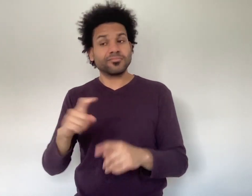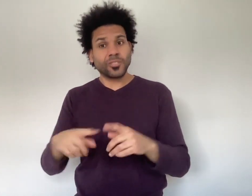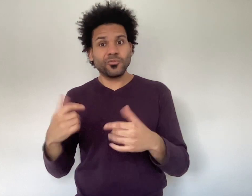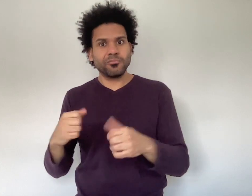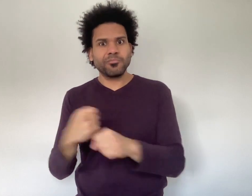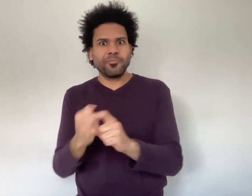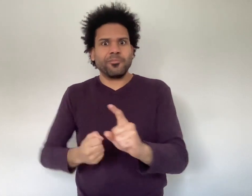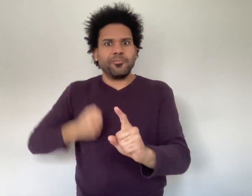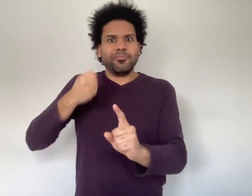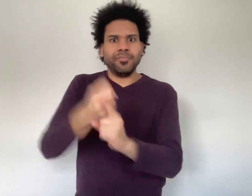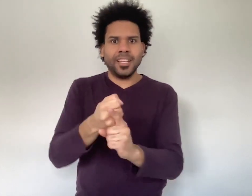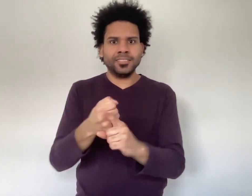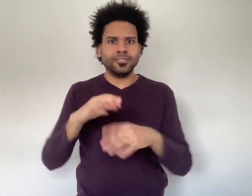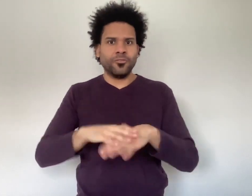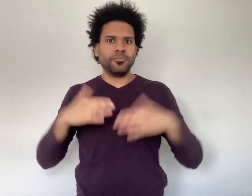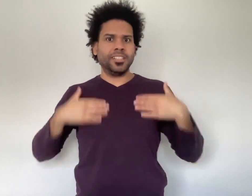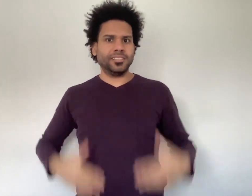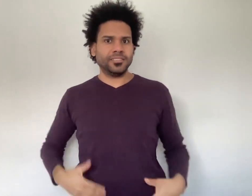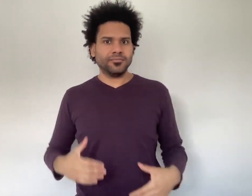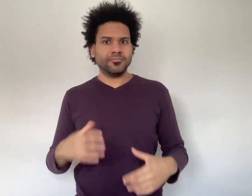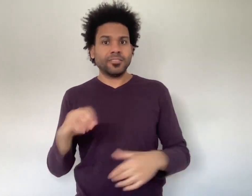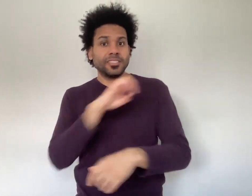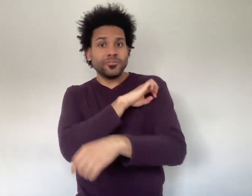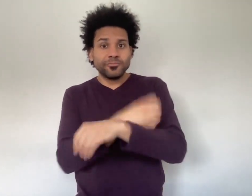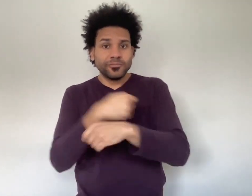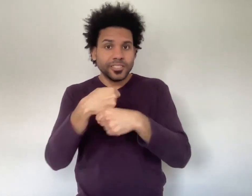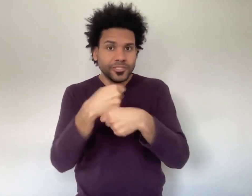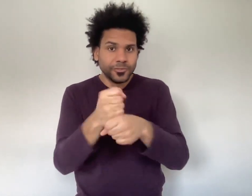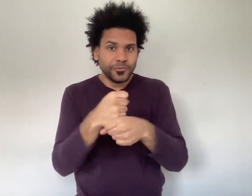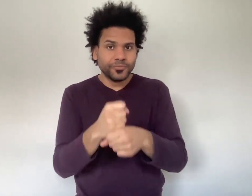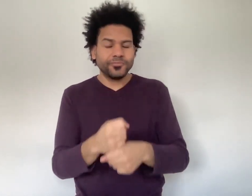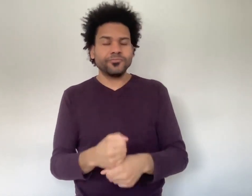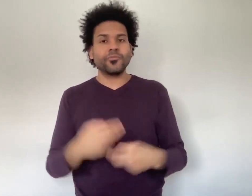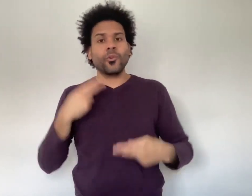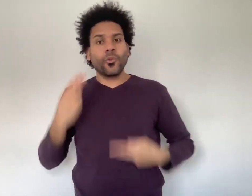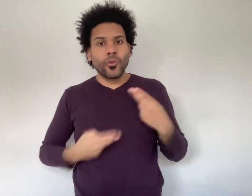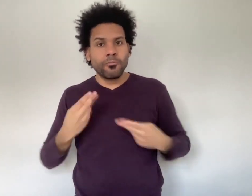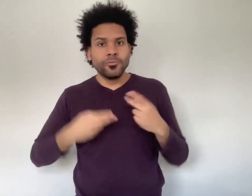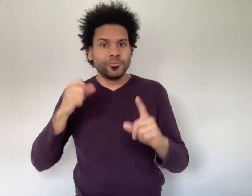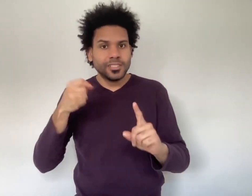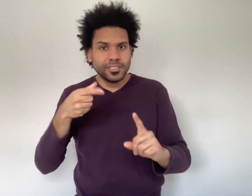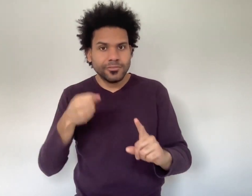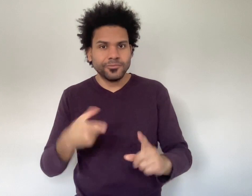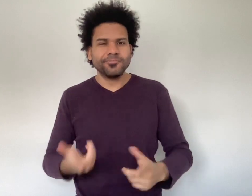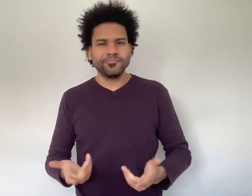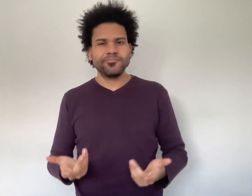Tiny amounts of trace elements are impactful on the body, energy production, and hormonal signals.